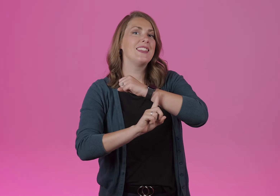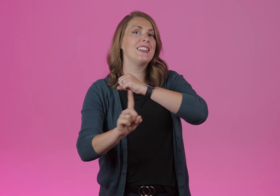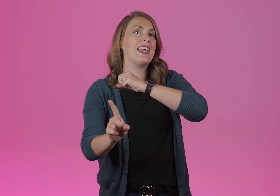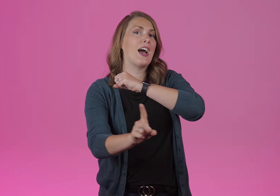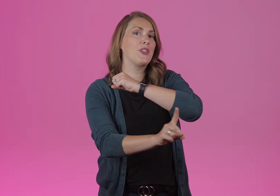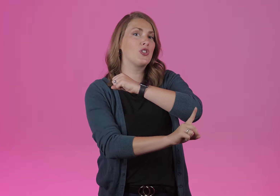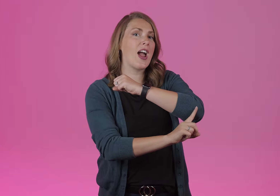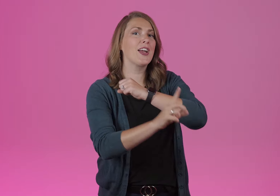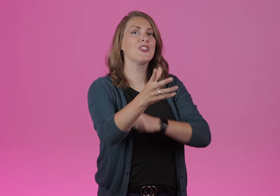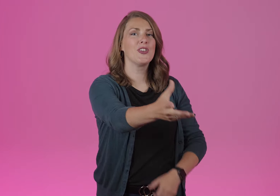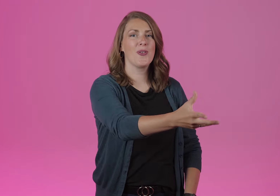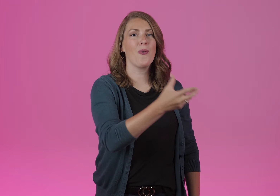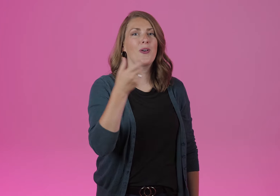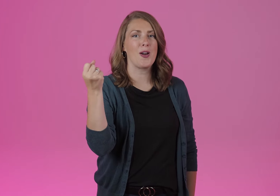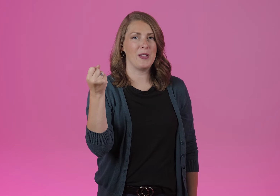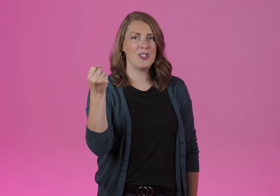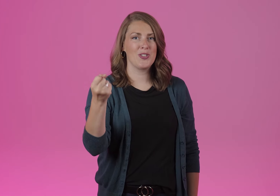to take out the trash or garbage.